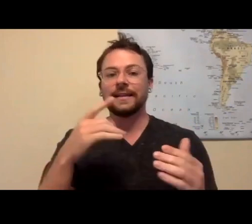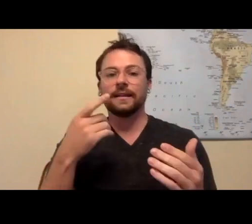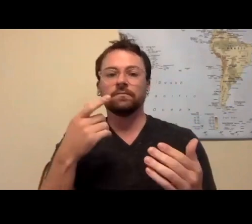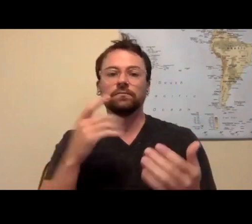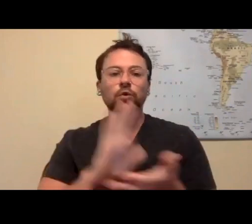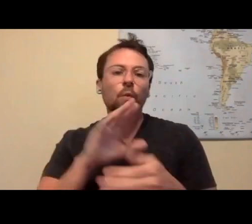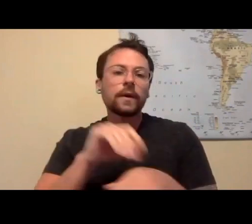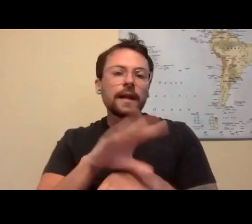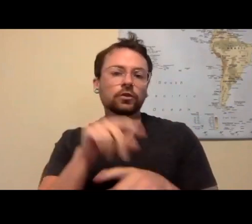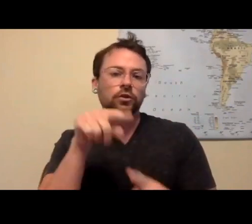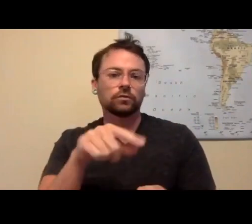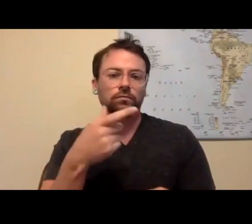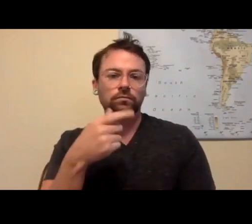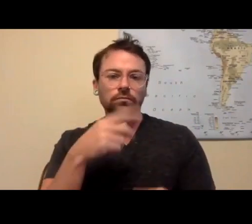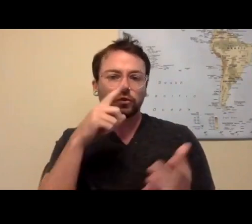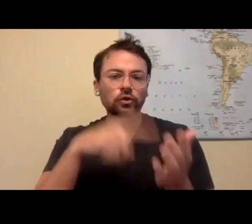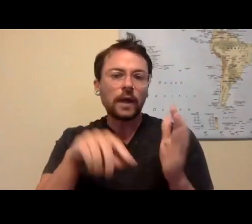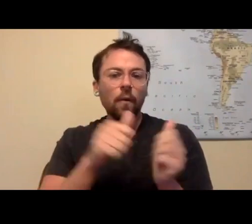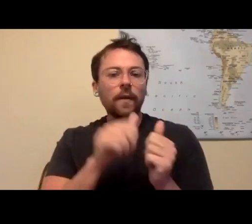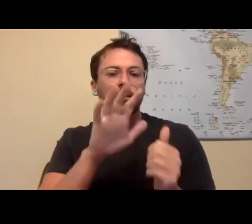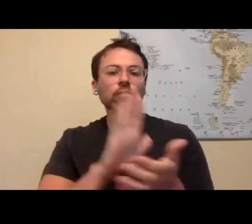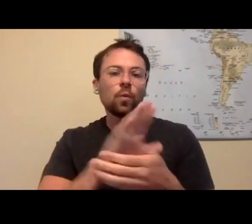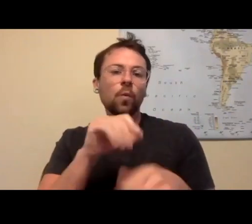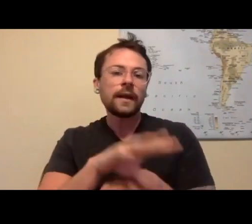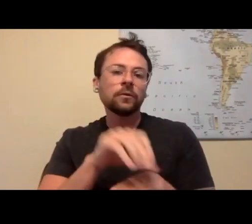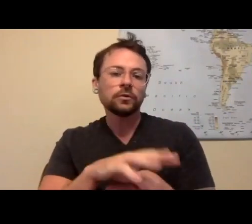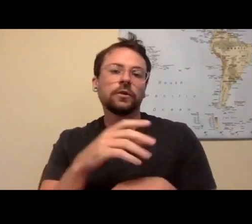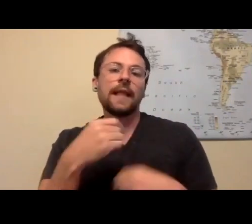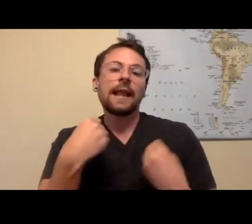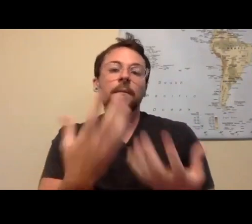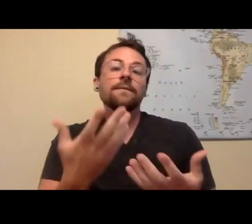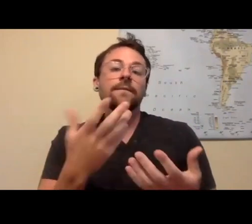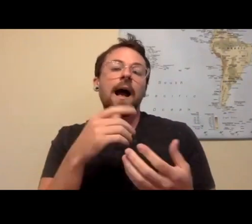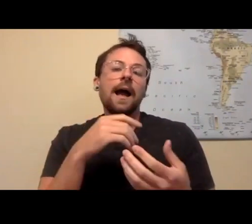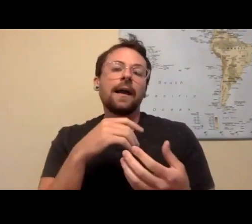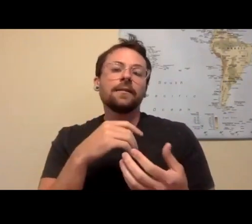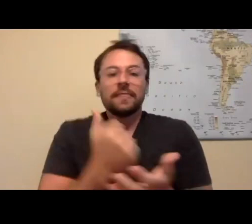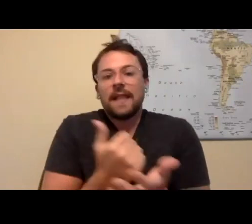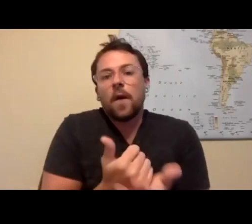> Oh, and I will add, for the students under the age of 18, they obviously have access